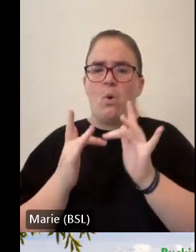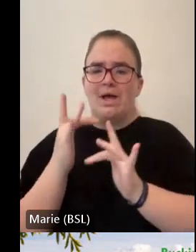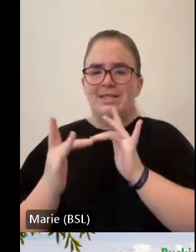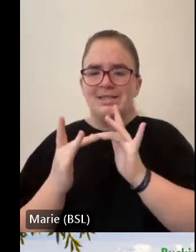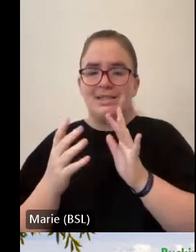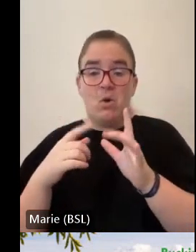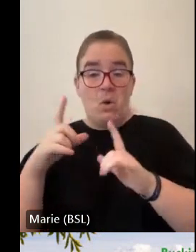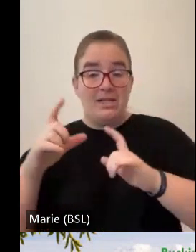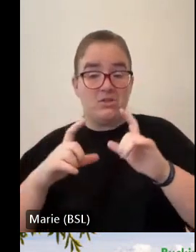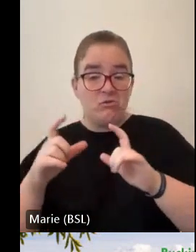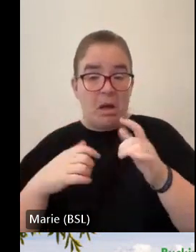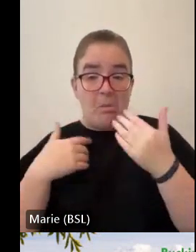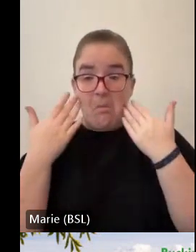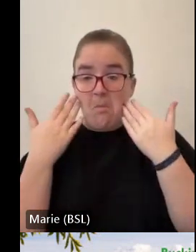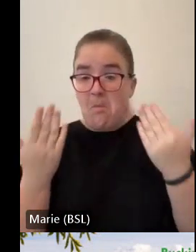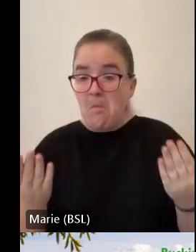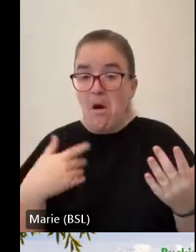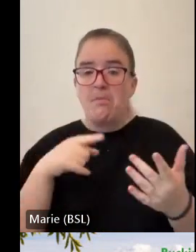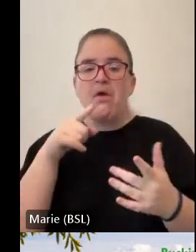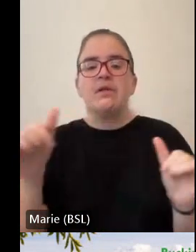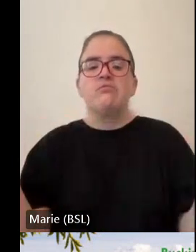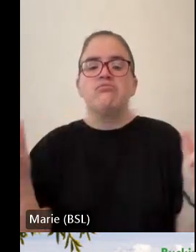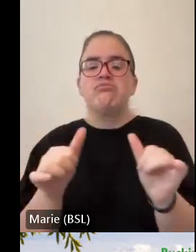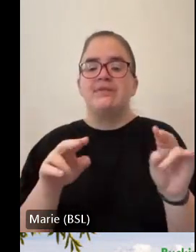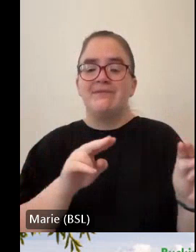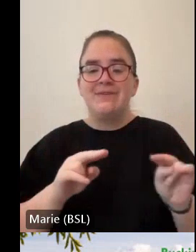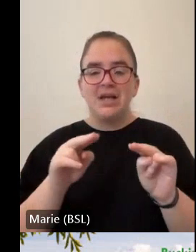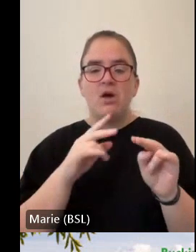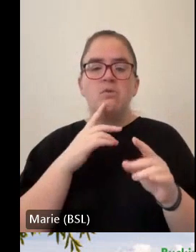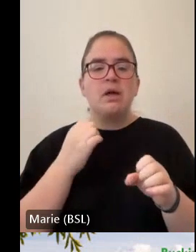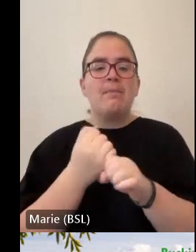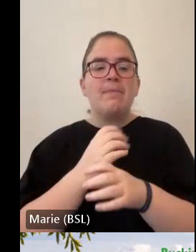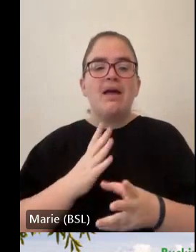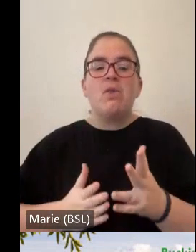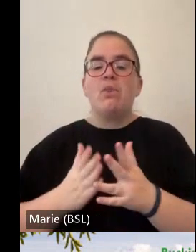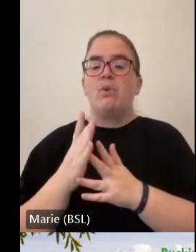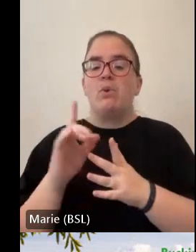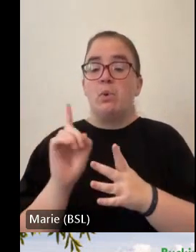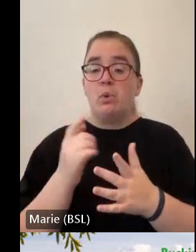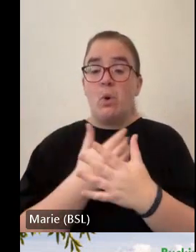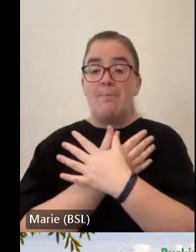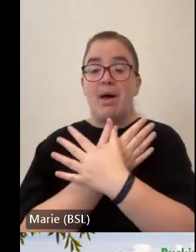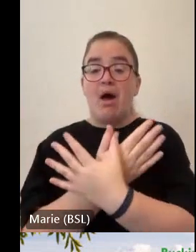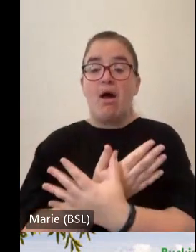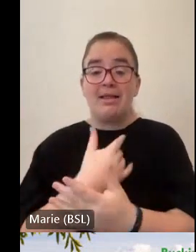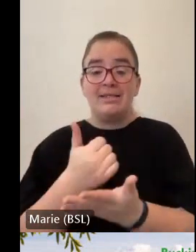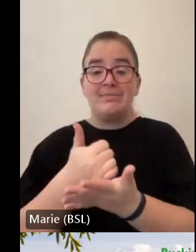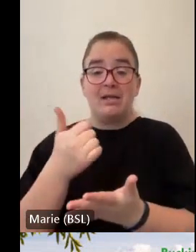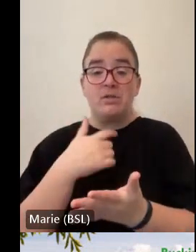is a short video which was made by Barclays to indicate a point. I'll let it speak for itself.